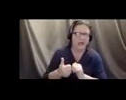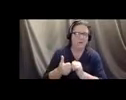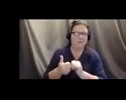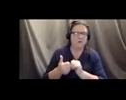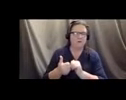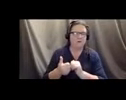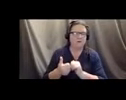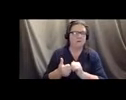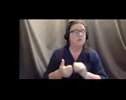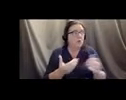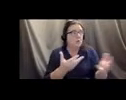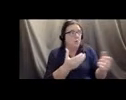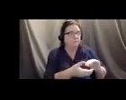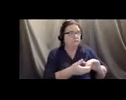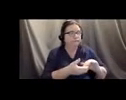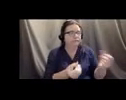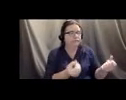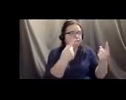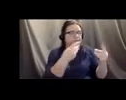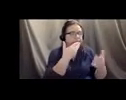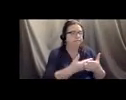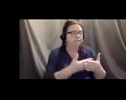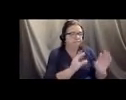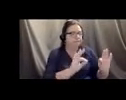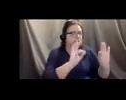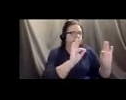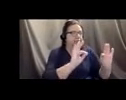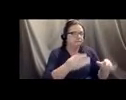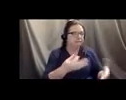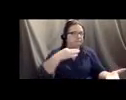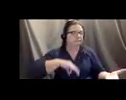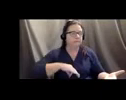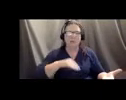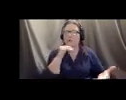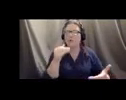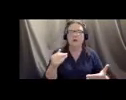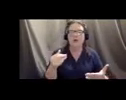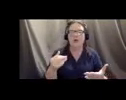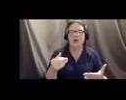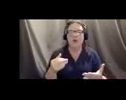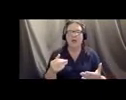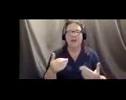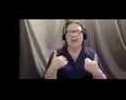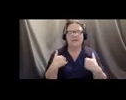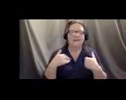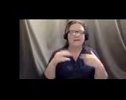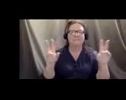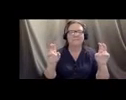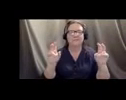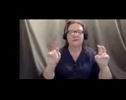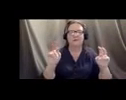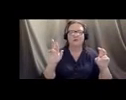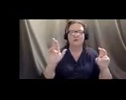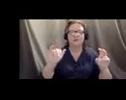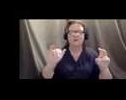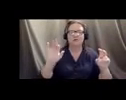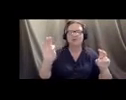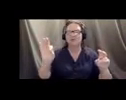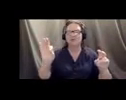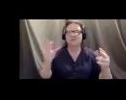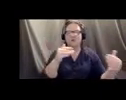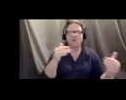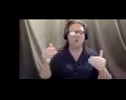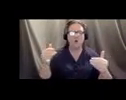Not so much we're not concerned about turf wars so much or losing my own organization's